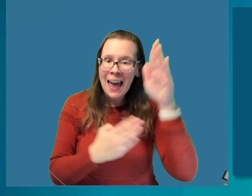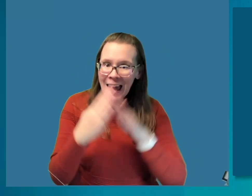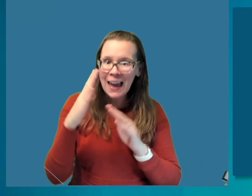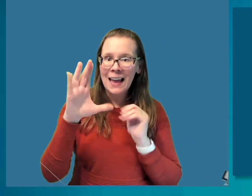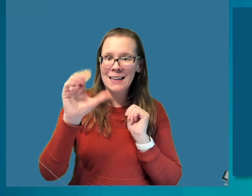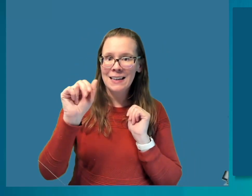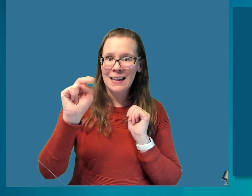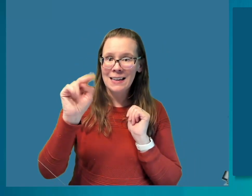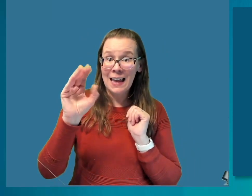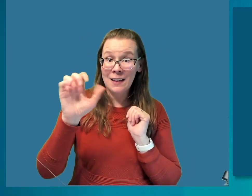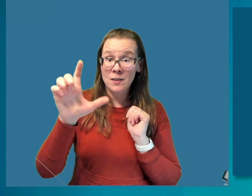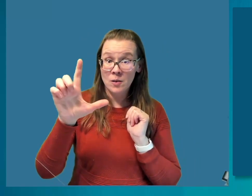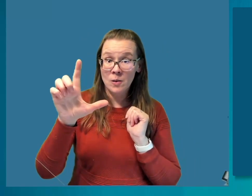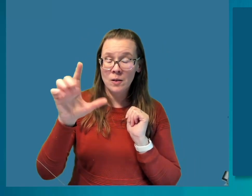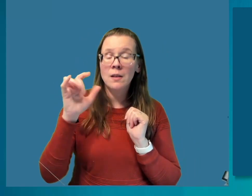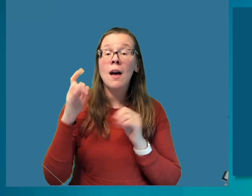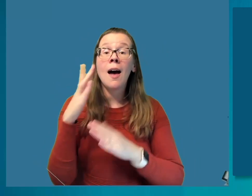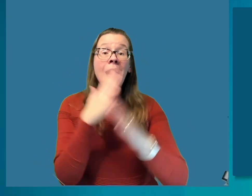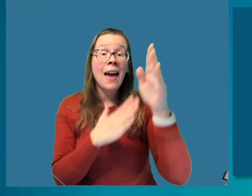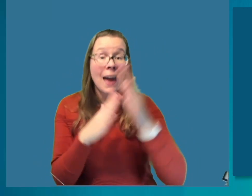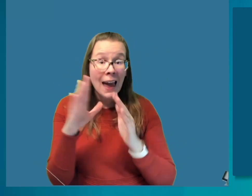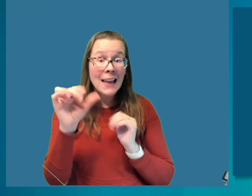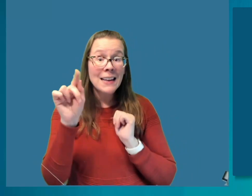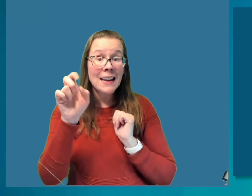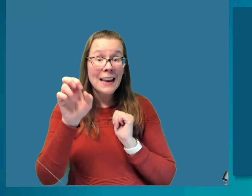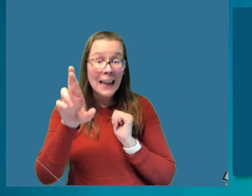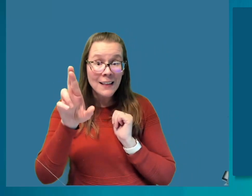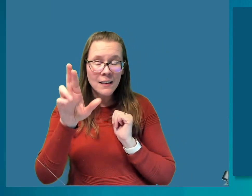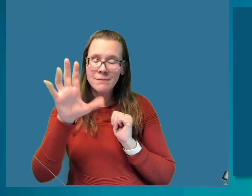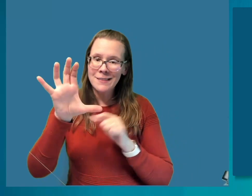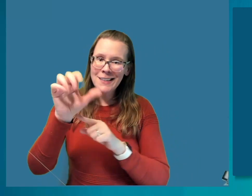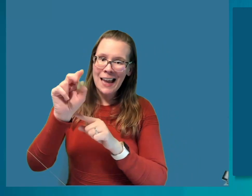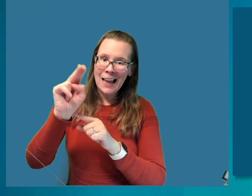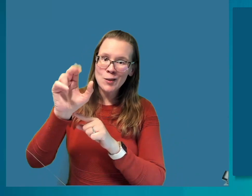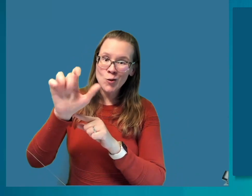That is a risk we take, but, in general, they have to be hand cancelled. And so,